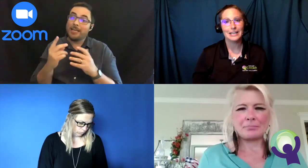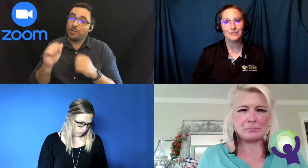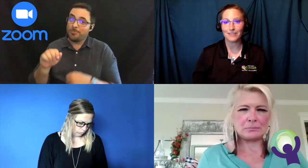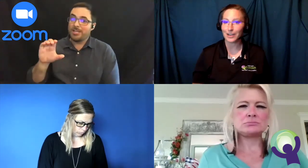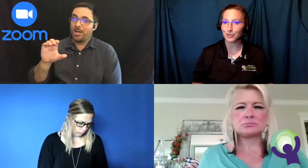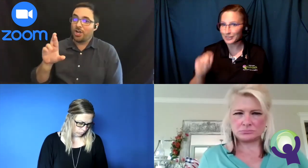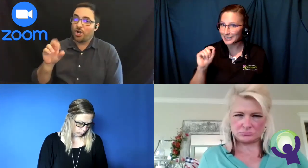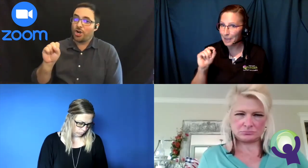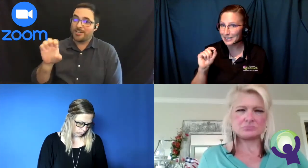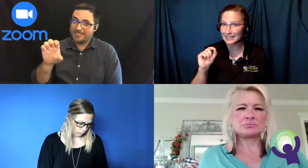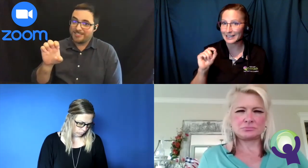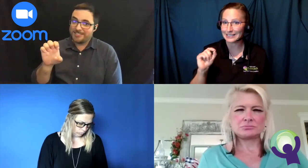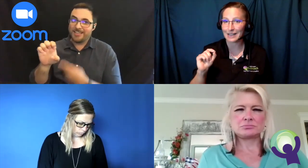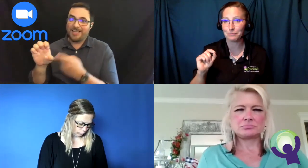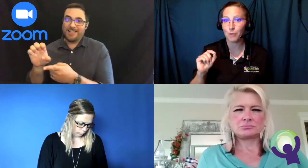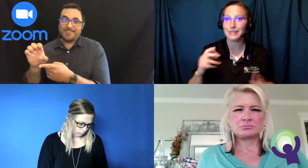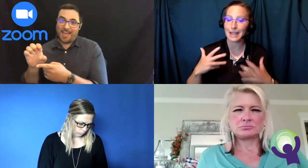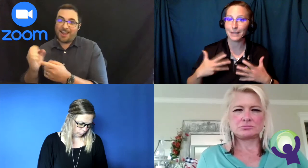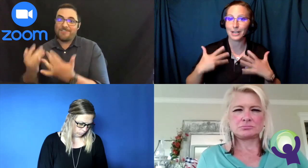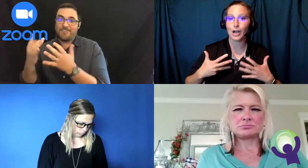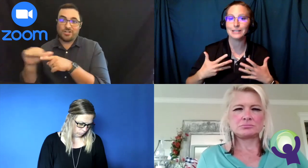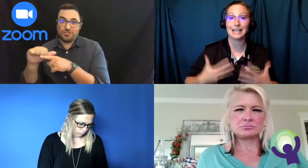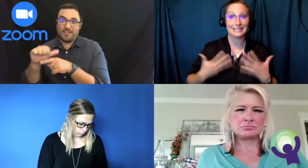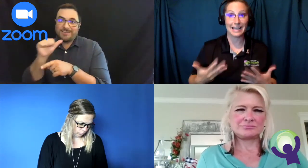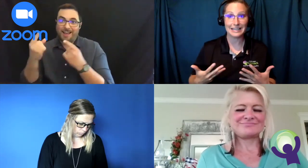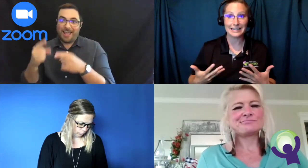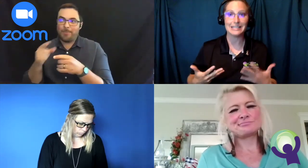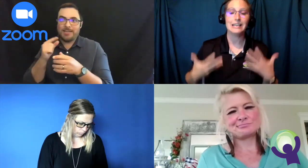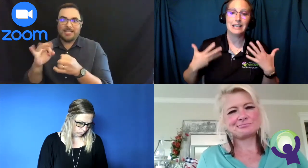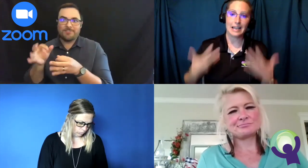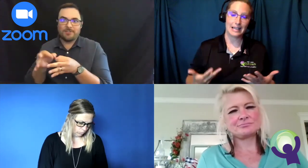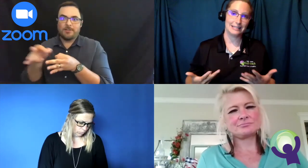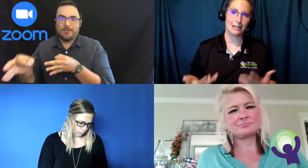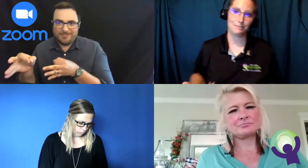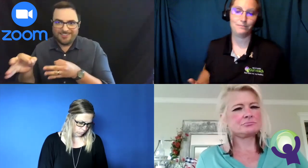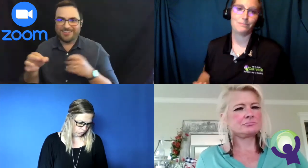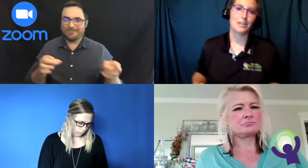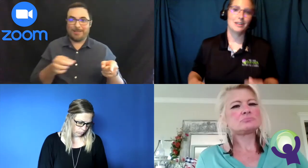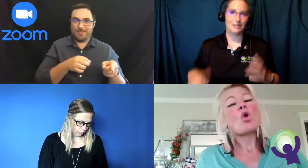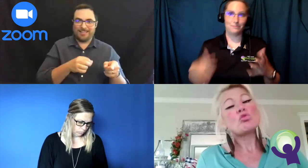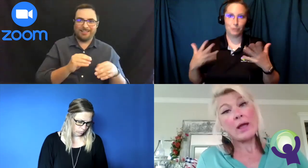that fire drill doesn't happen at that exact moment, that might cause anxiety and really